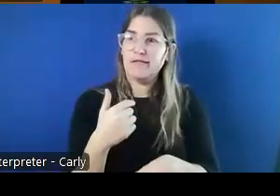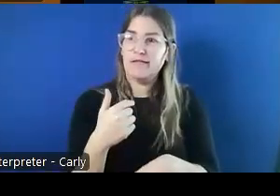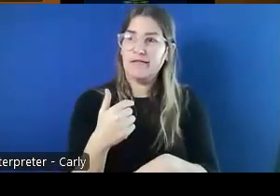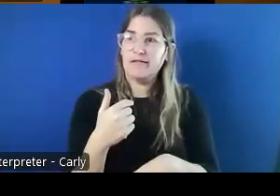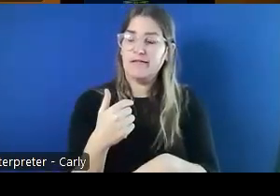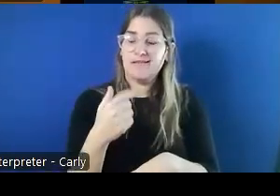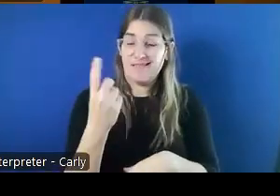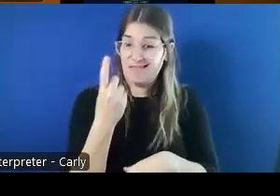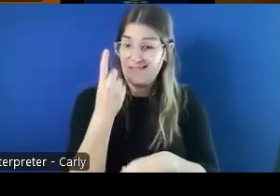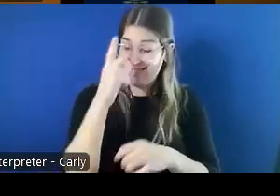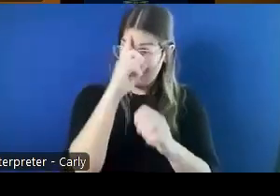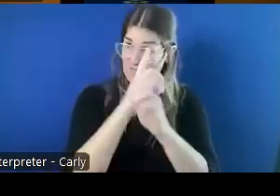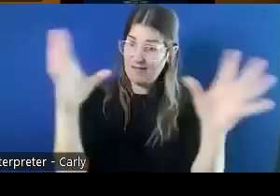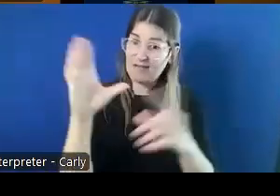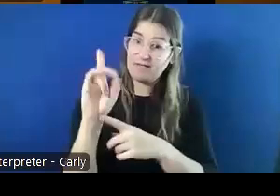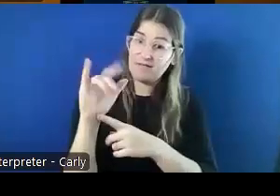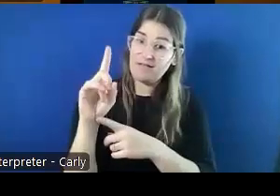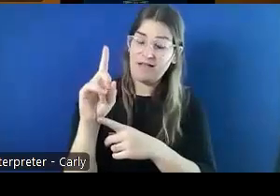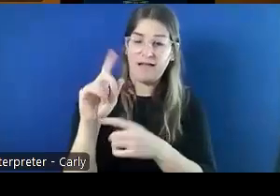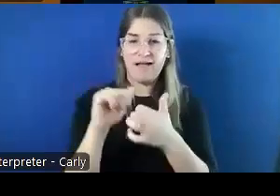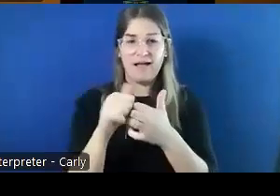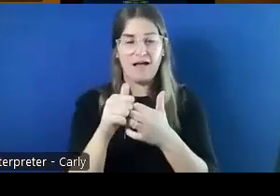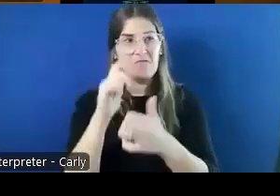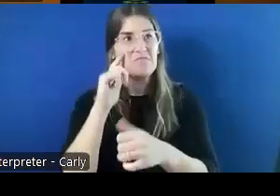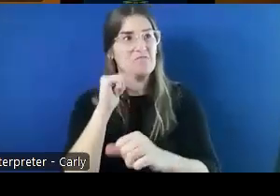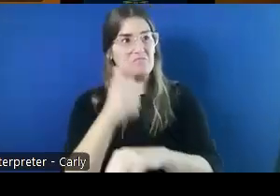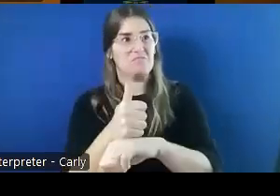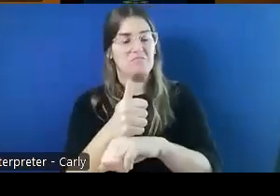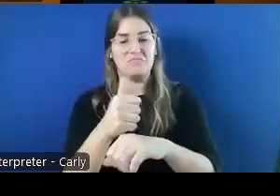diads into our sessions even if it's with an individual and being able to understand